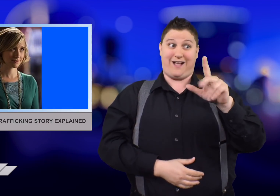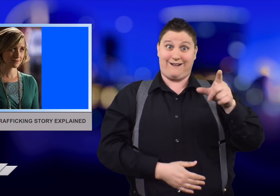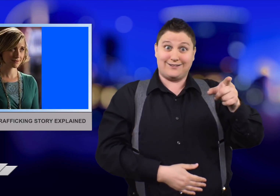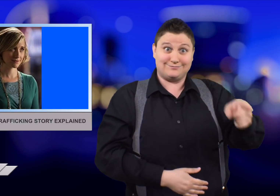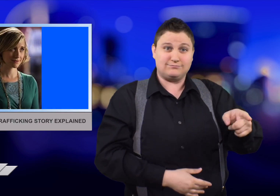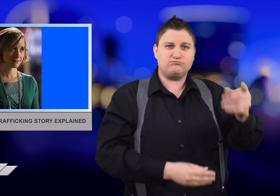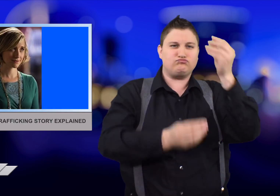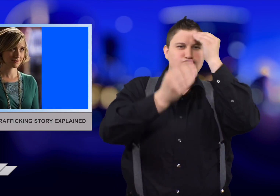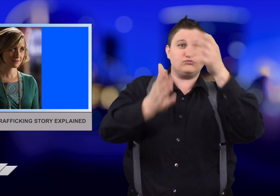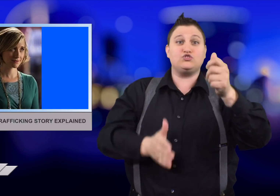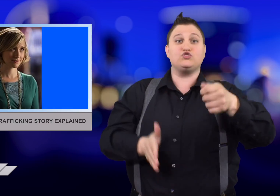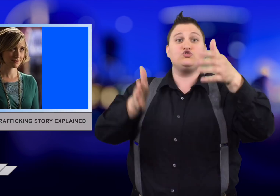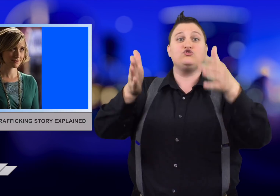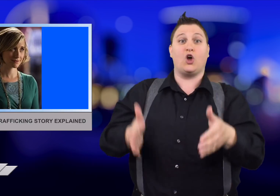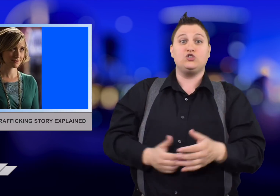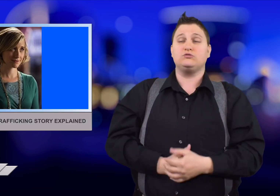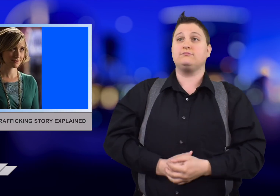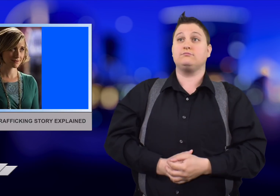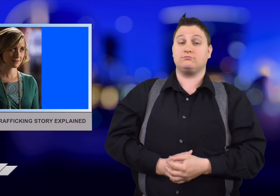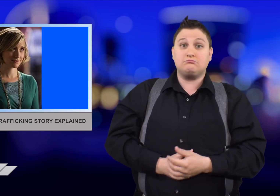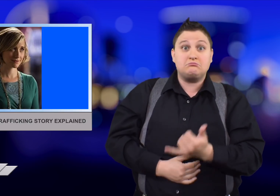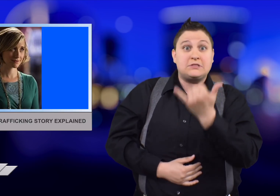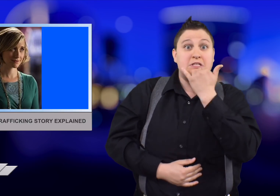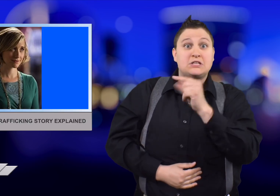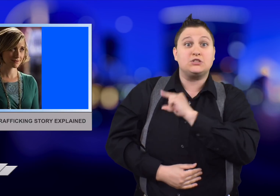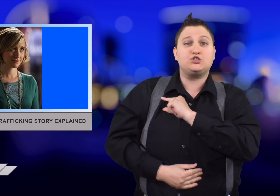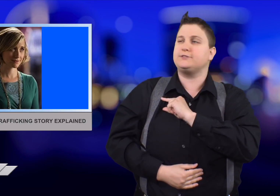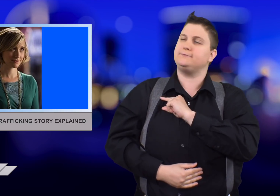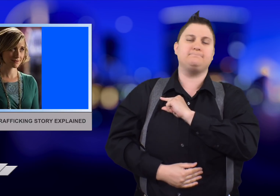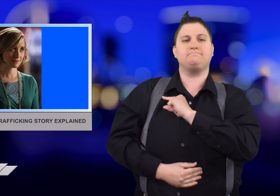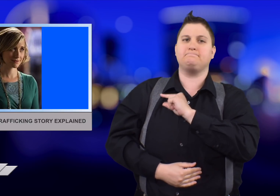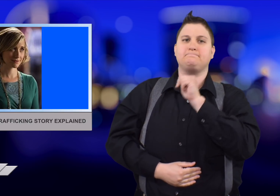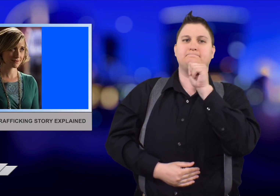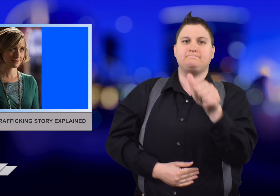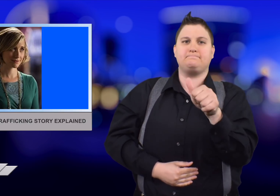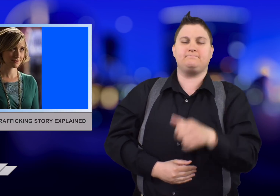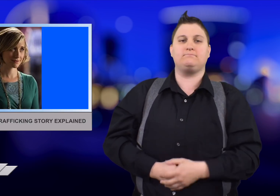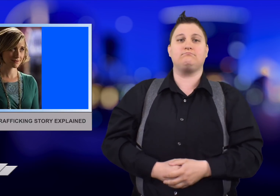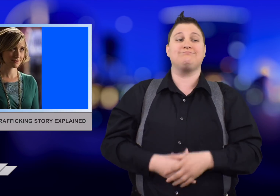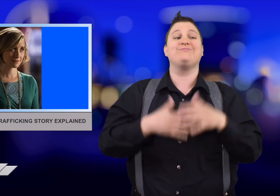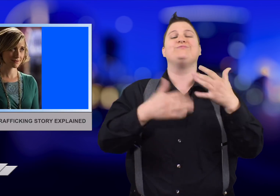Mack entered a plea of not guilty.